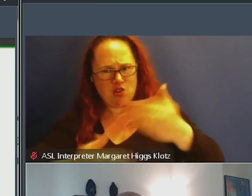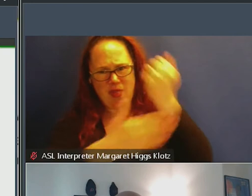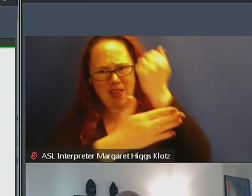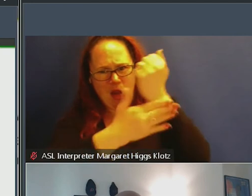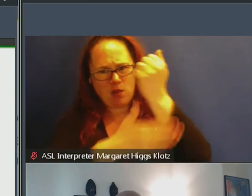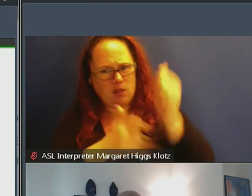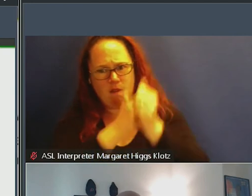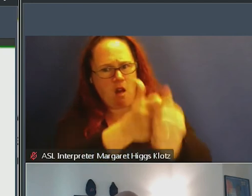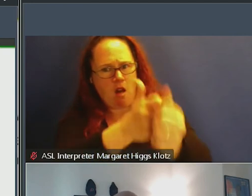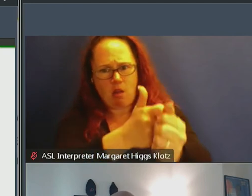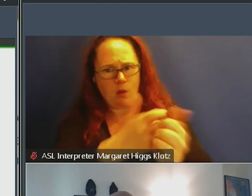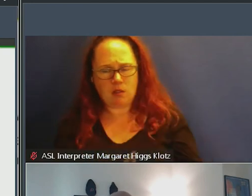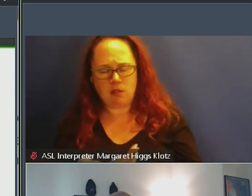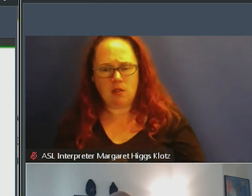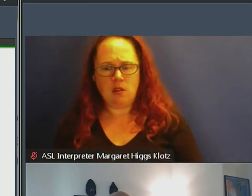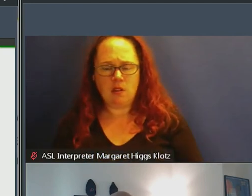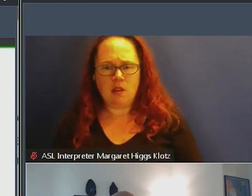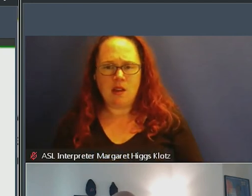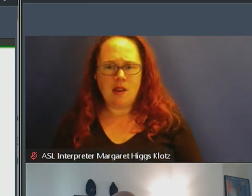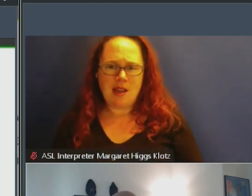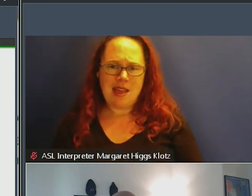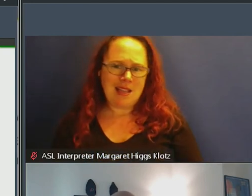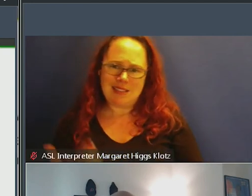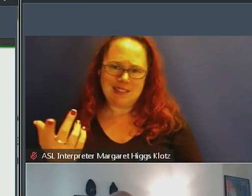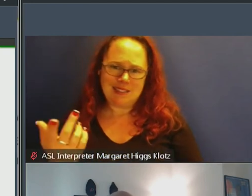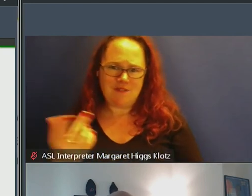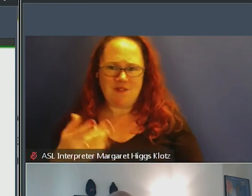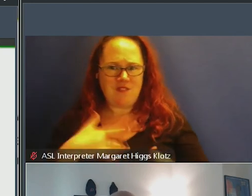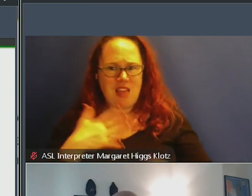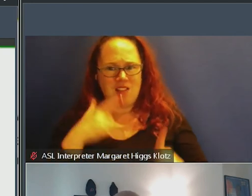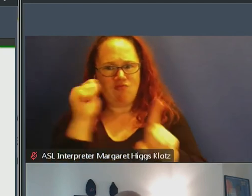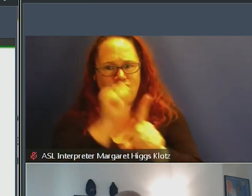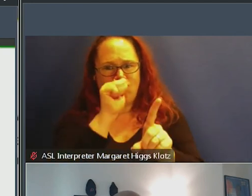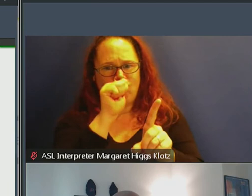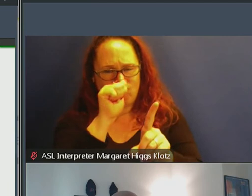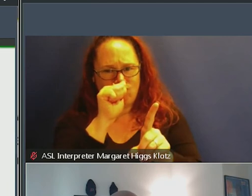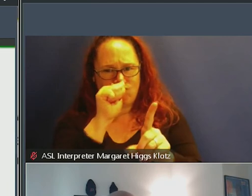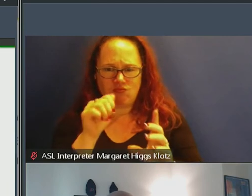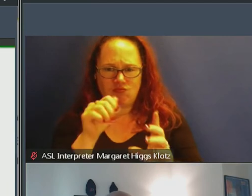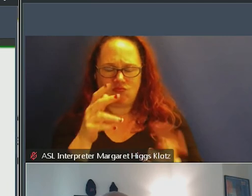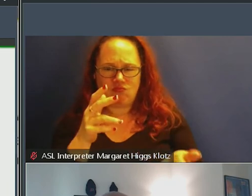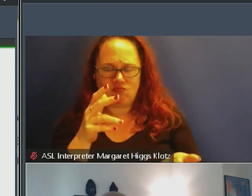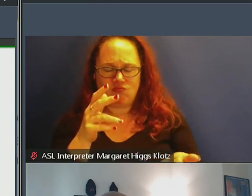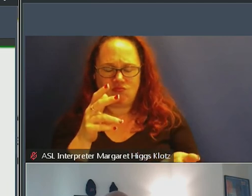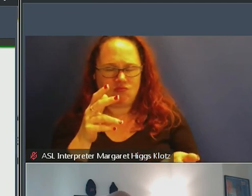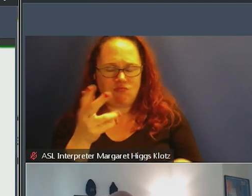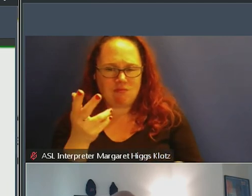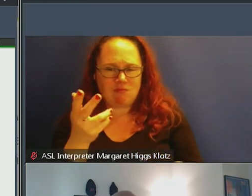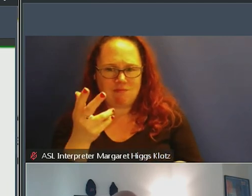And I just, again, it's just a slight of hand to focus on the number of events. I just want to expand on that saying that there's only going